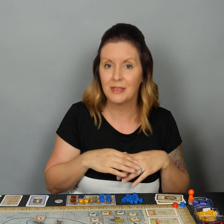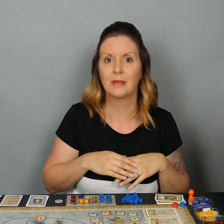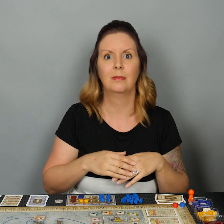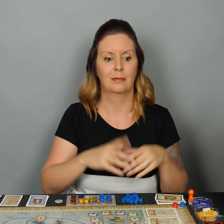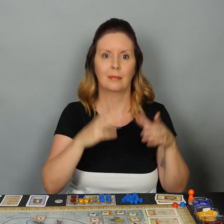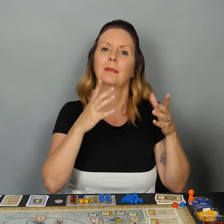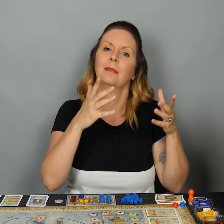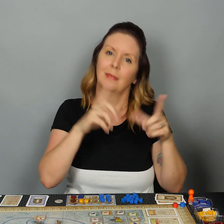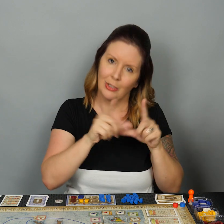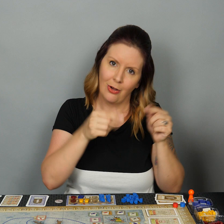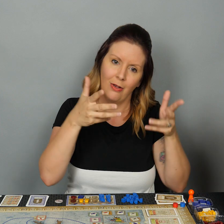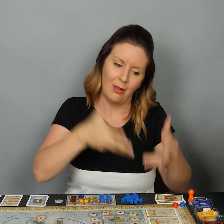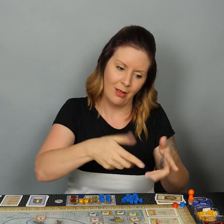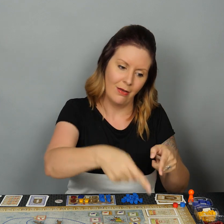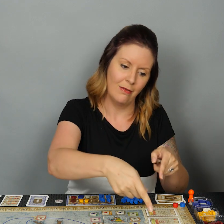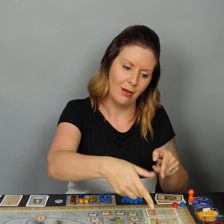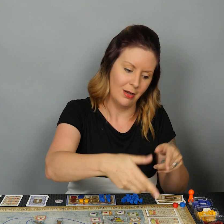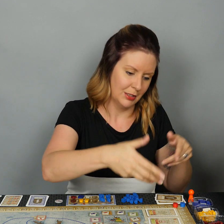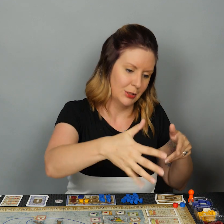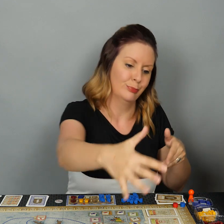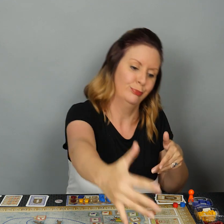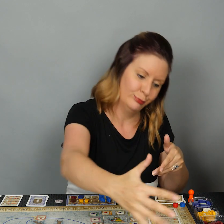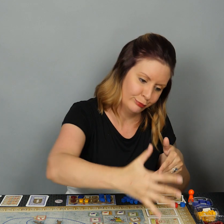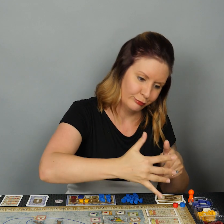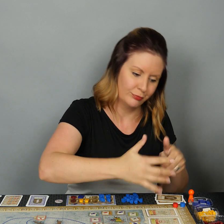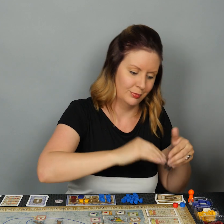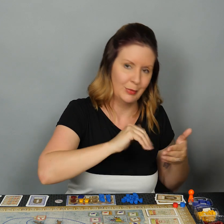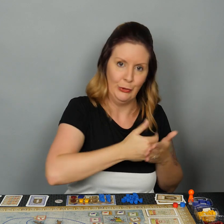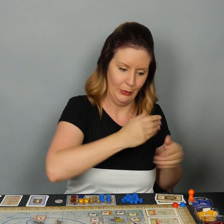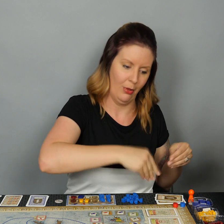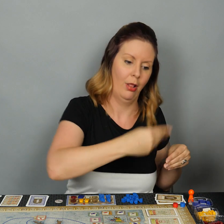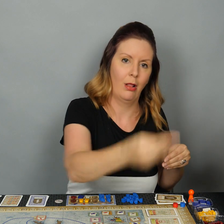And again, once you’re finished buying, the cards left get shifted down and a new